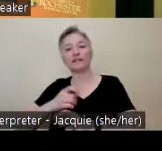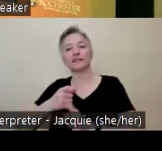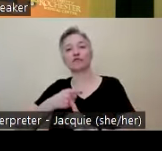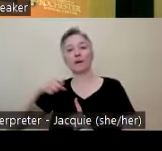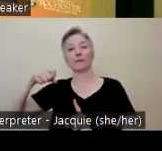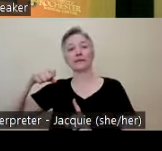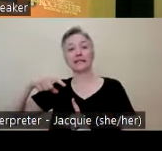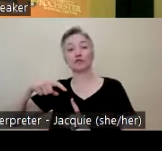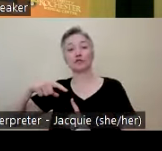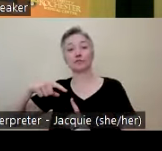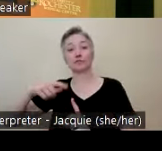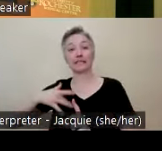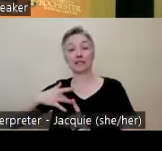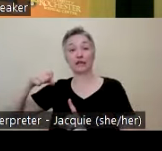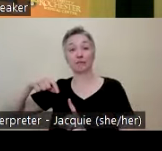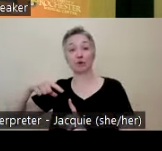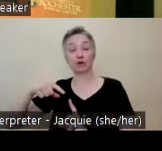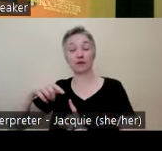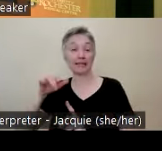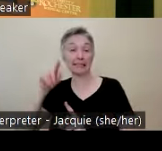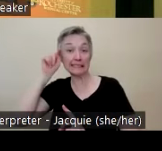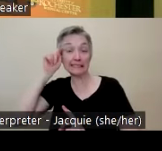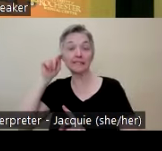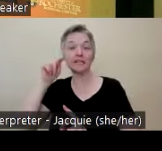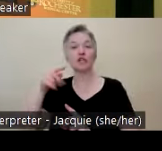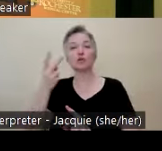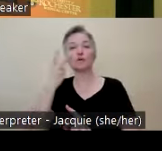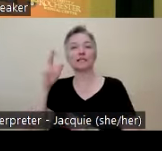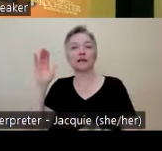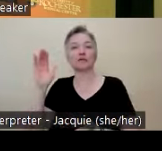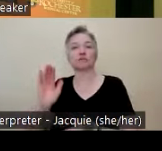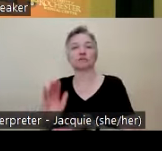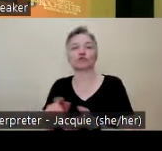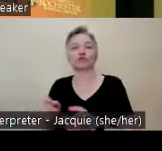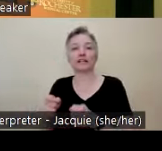were teenss we're looking at and there has been some research that's shown that if an individual